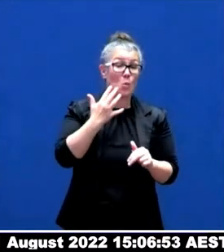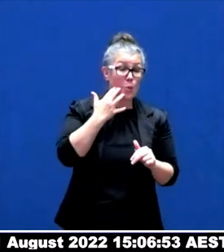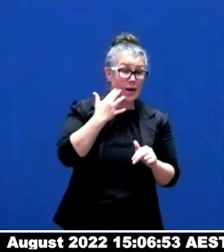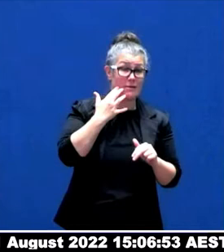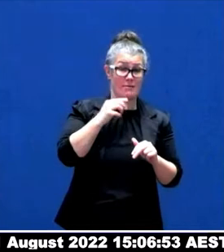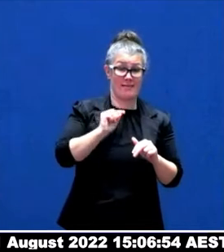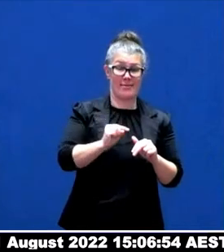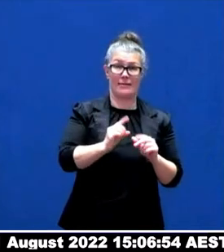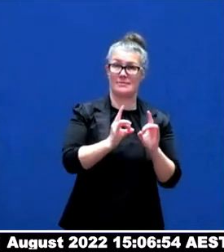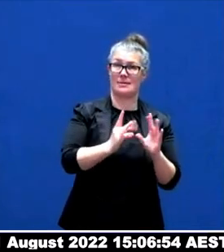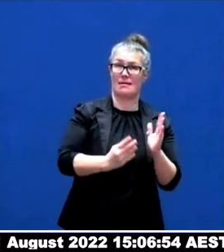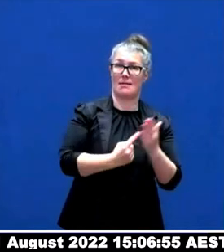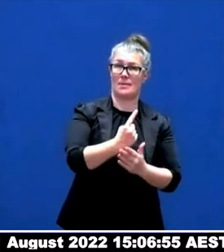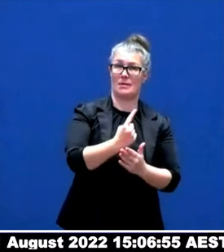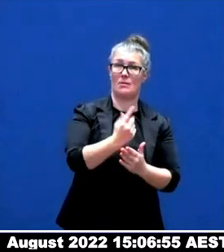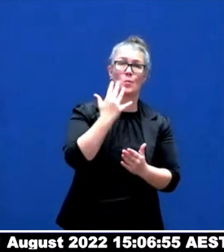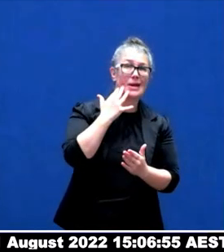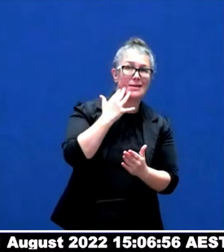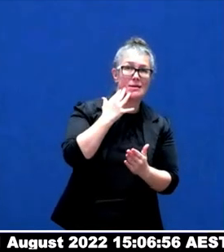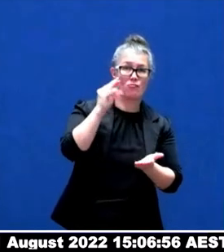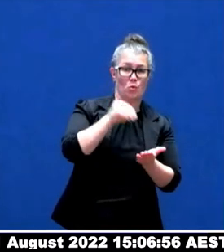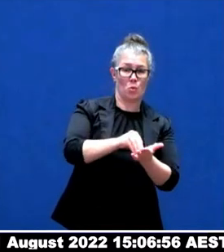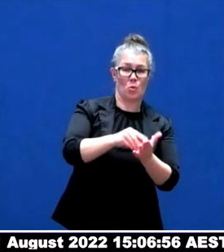Yes. Thank you.